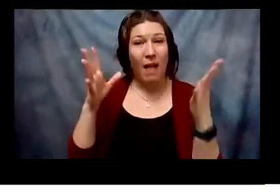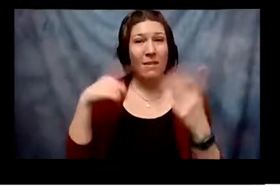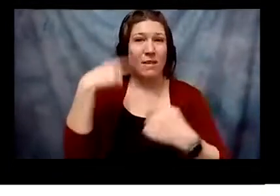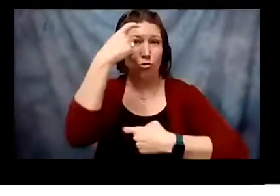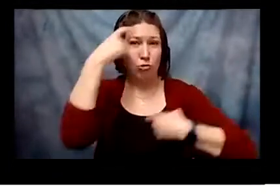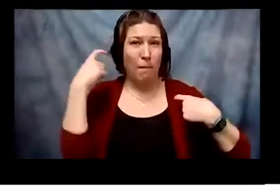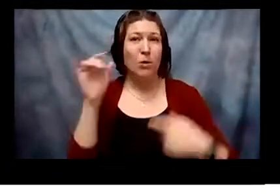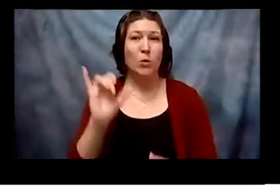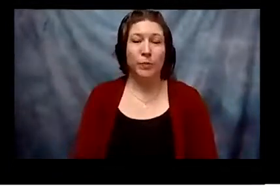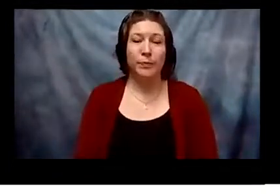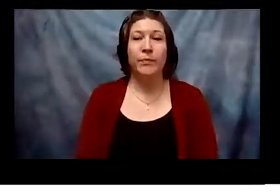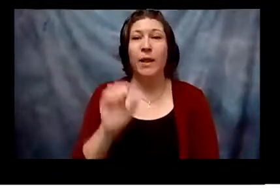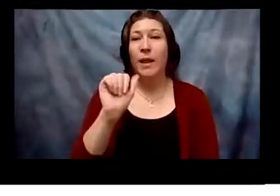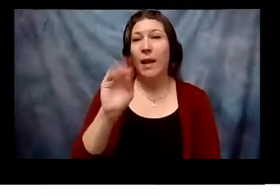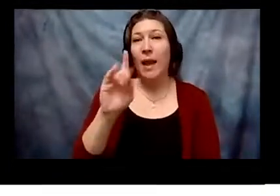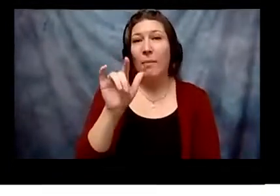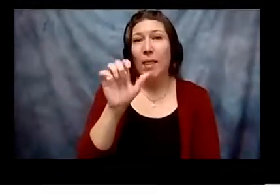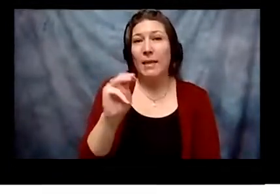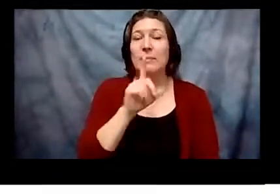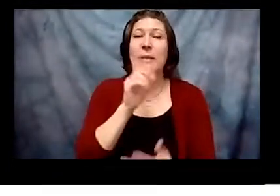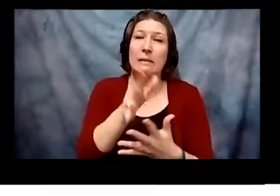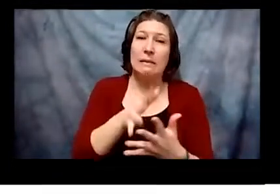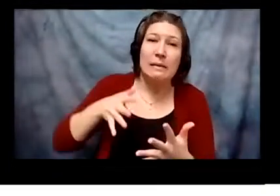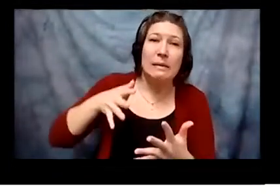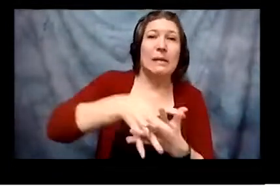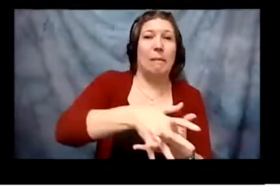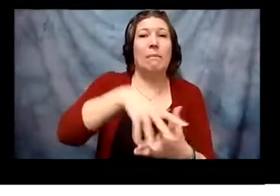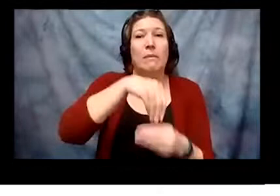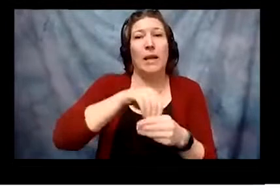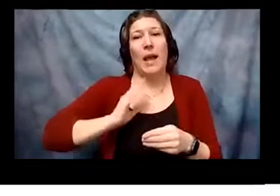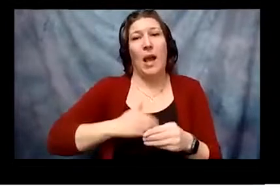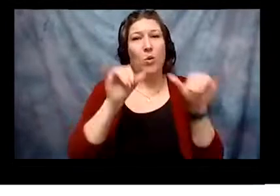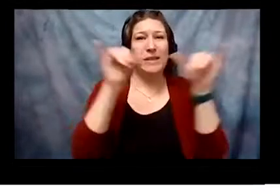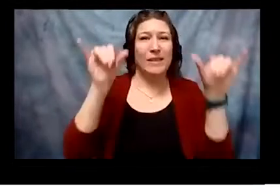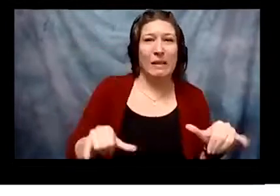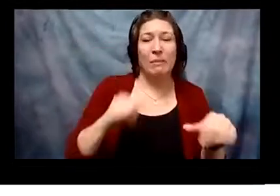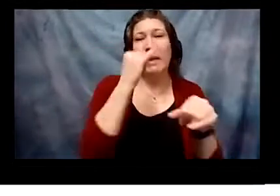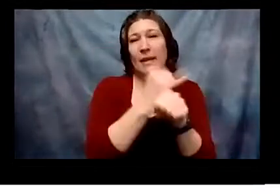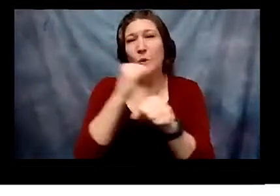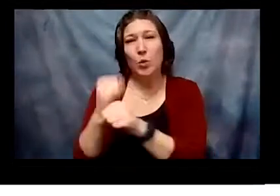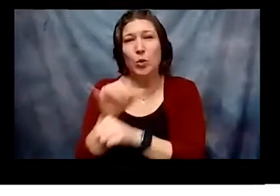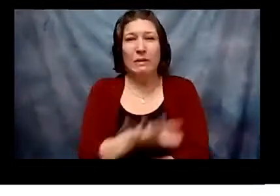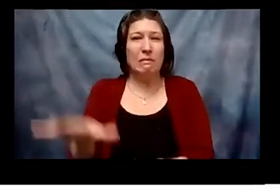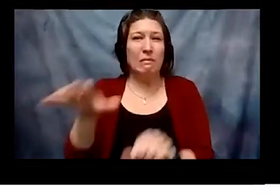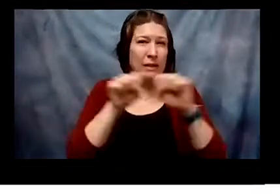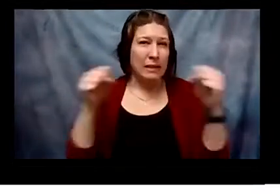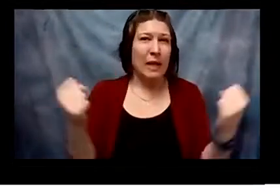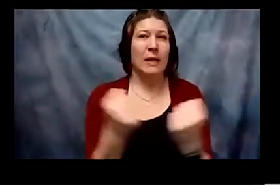Ableism is deeply woven into all of our systems and institutions. It includes commonly accepted,